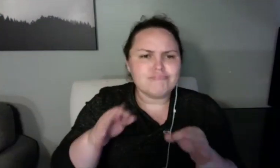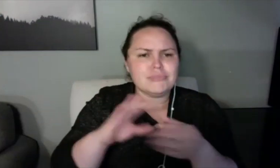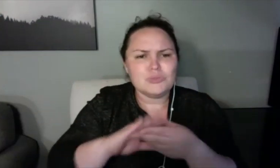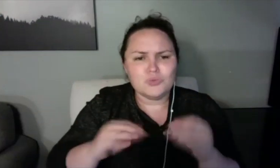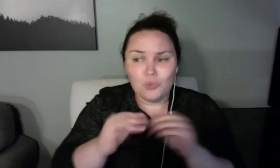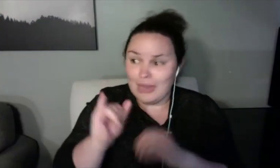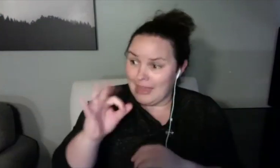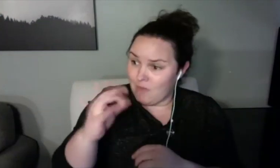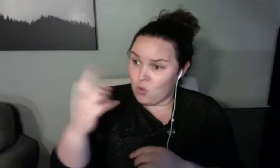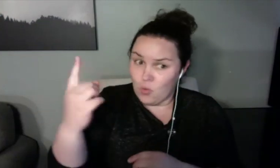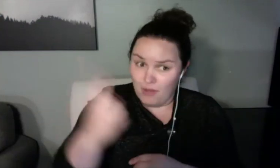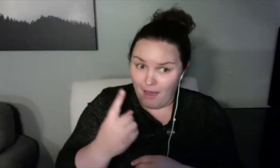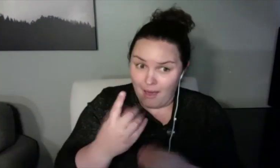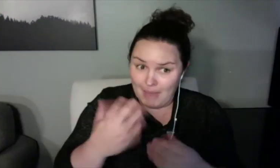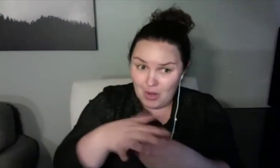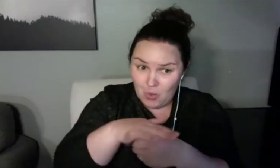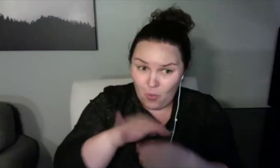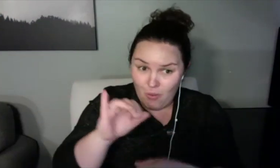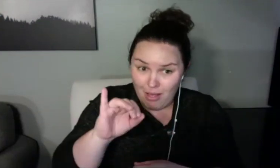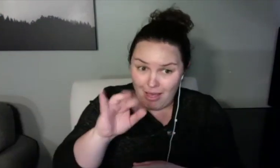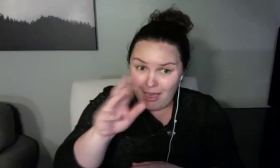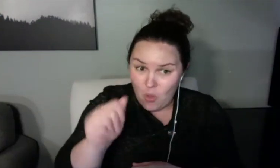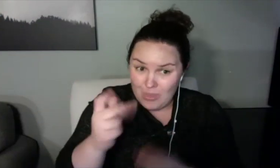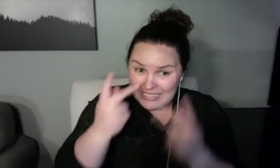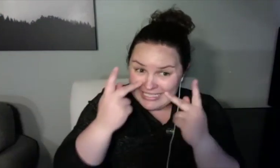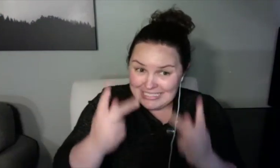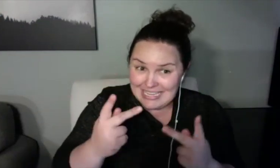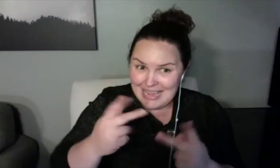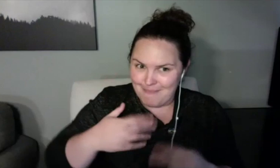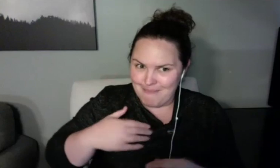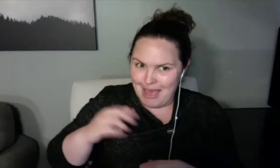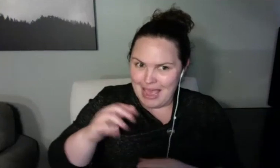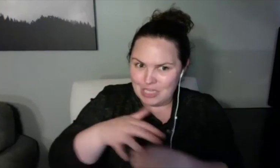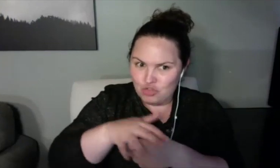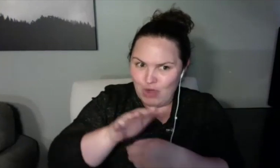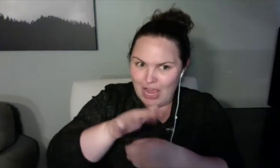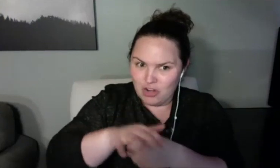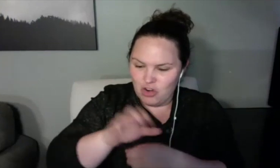down here to Iowa and want to come look at an Oliver in southwest Iowa, I've probably